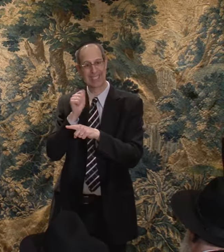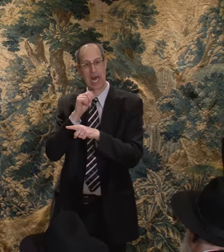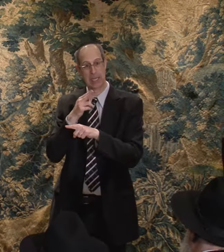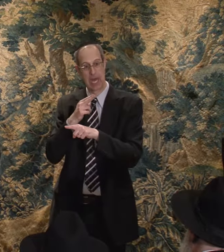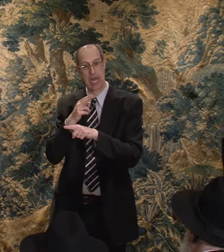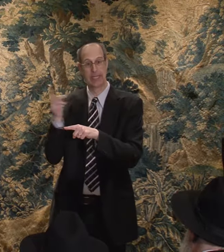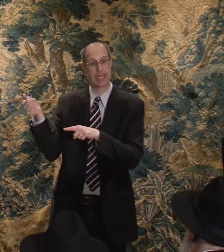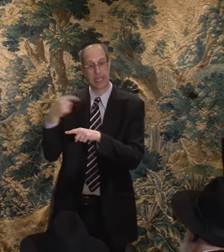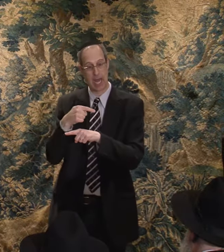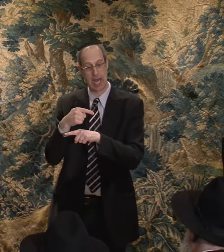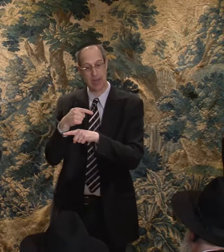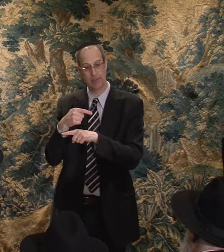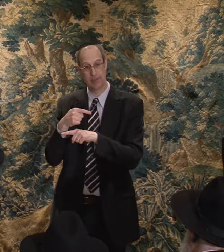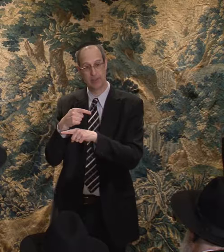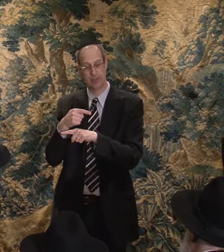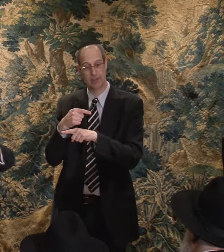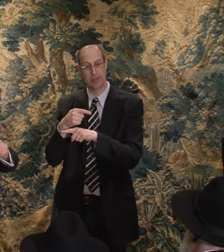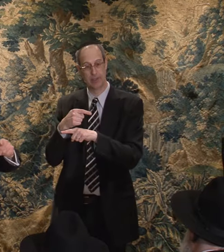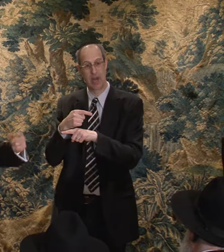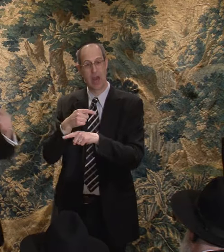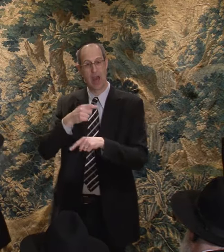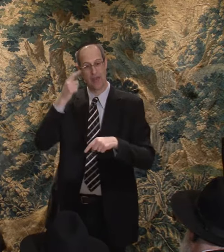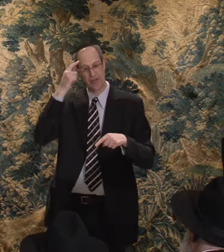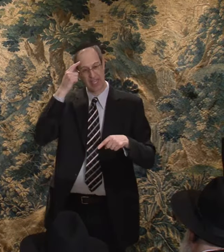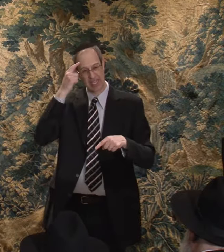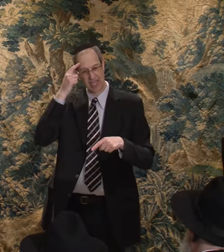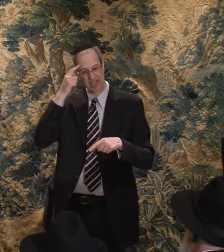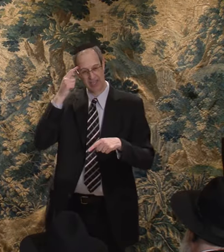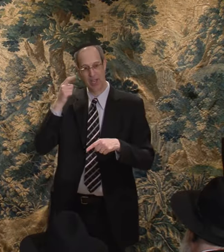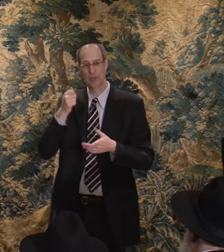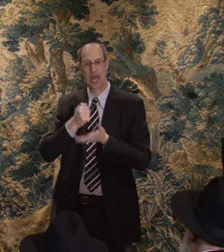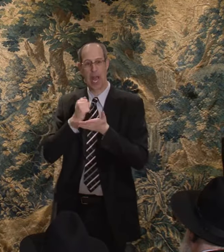his whole family to come thinking that he was doing them the biggest favor it